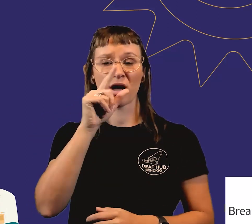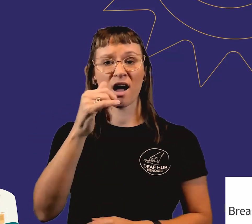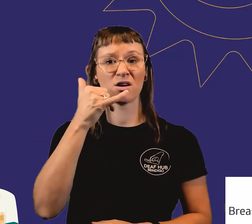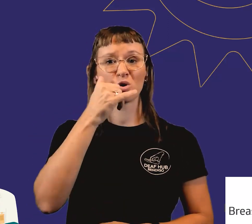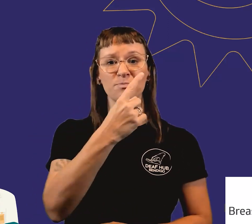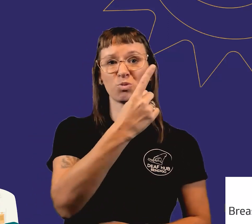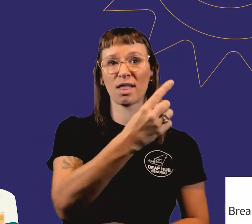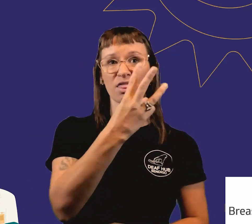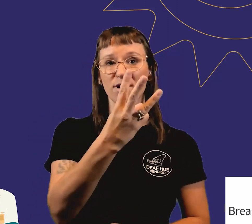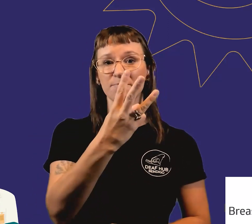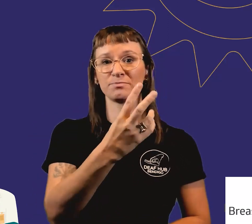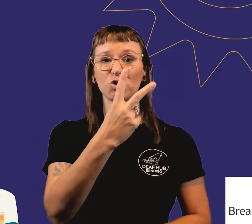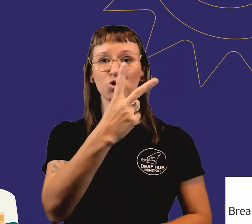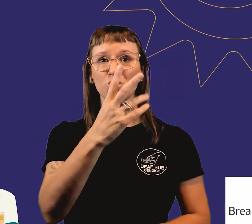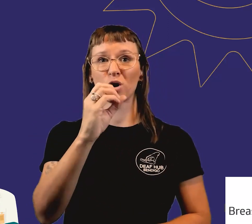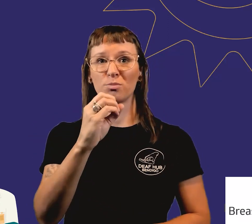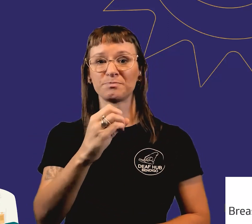or call 13 20 50.